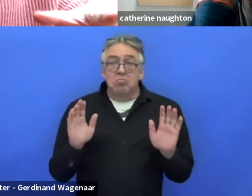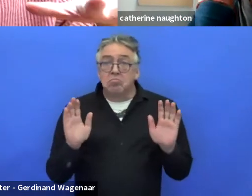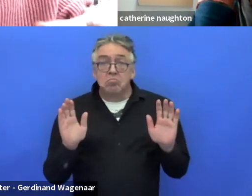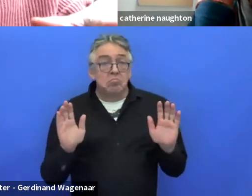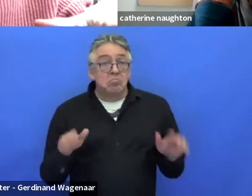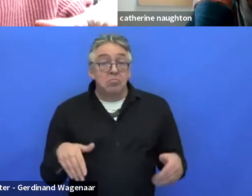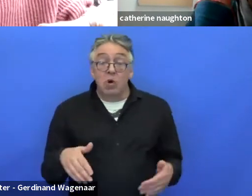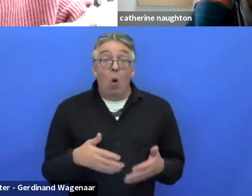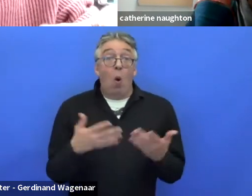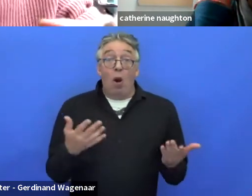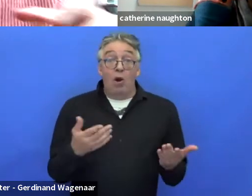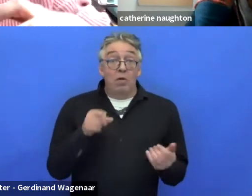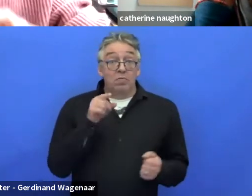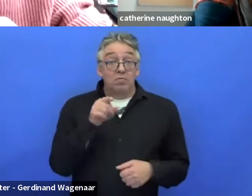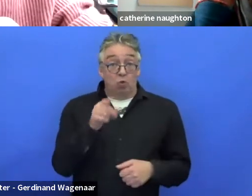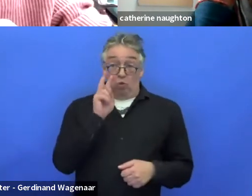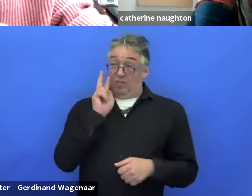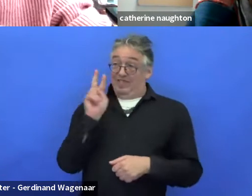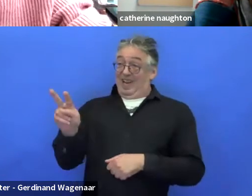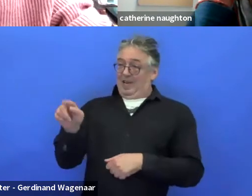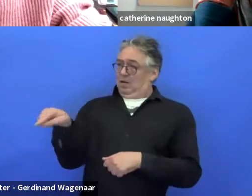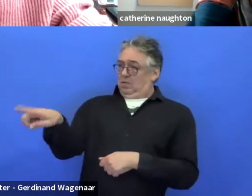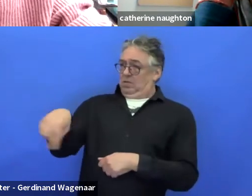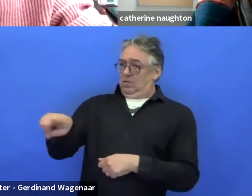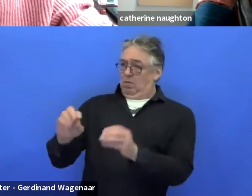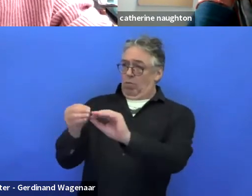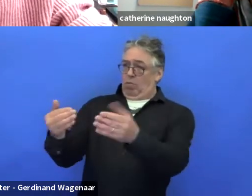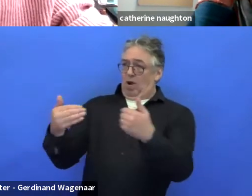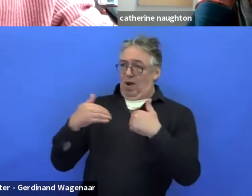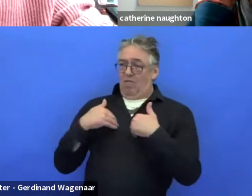that you want to complain about, that's why many complaints are from NGOs